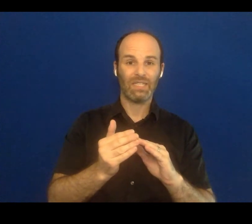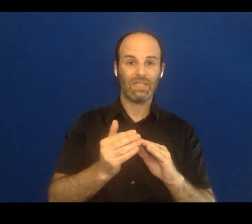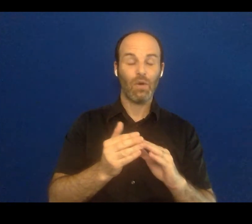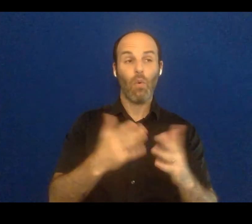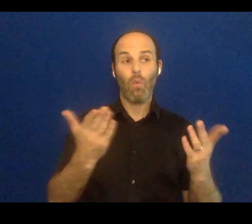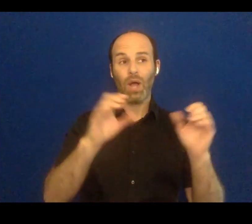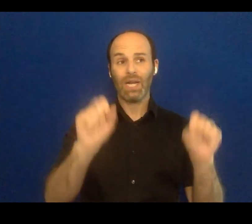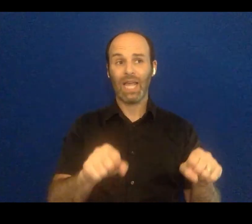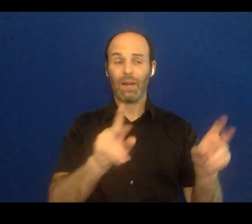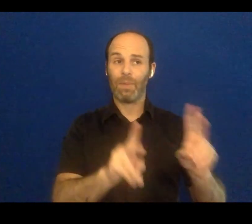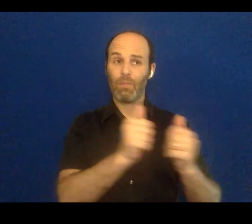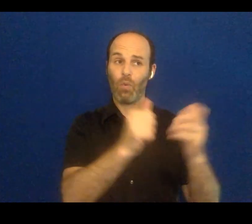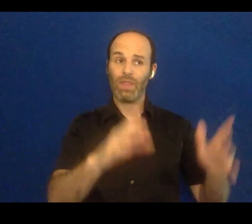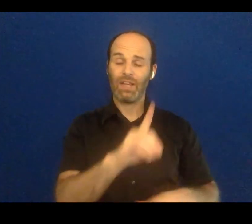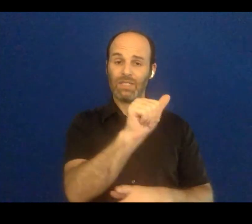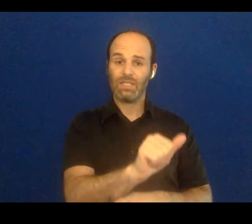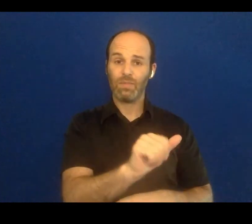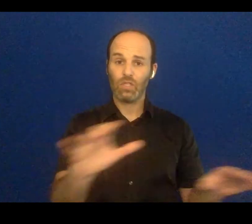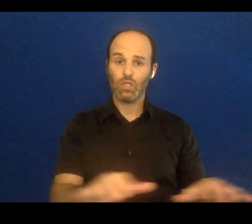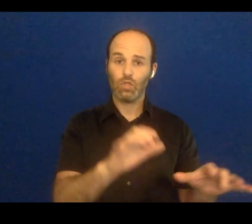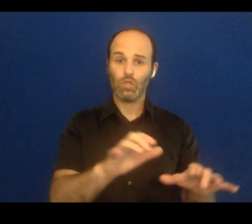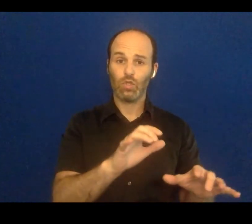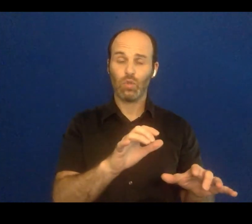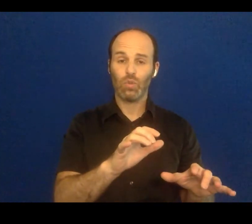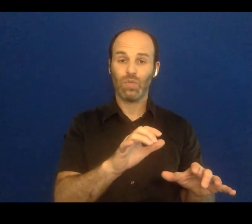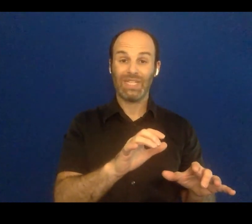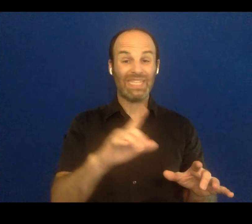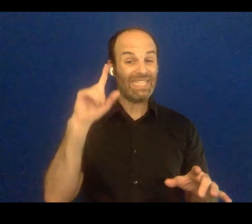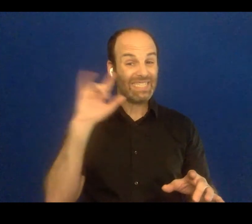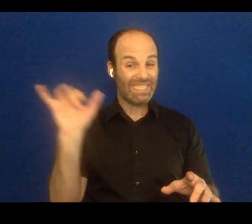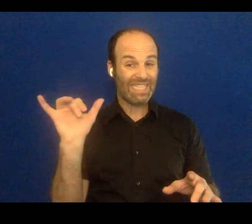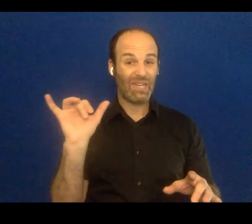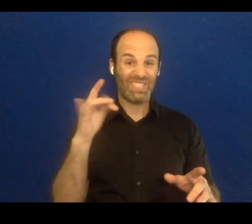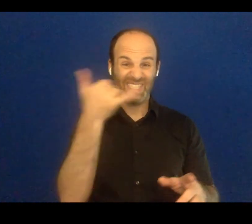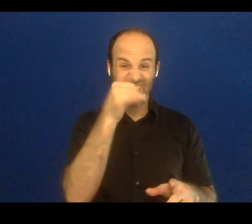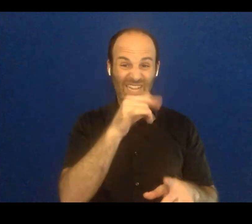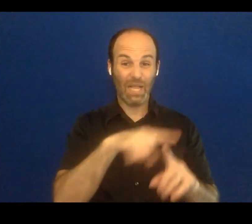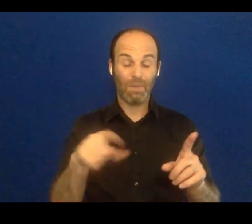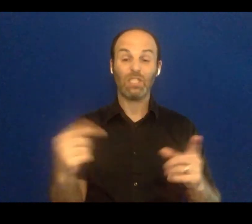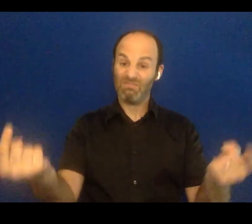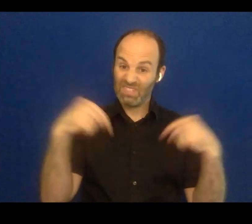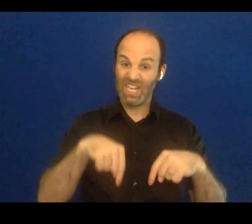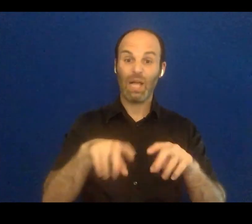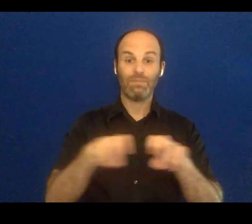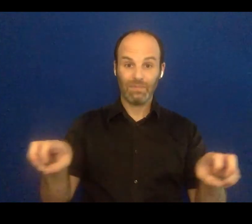NOW TO WHAT NON-DISABLED PEOPLE CAN DO, DO THINGS LIKE THIS, COME TO THESE TYPES OF LECTURES